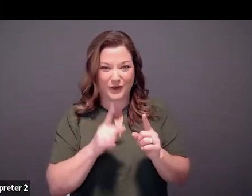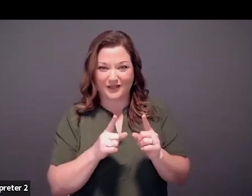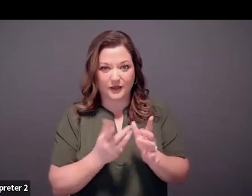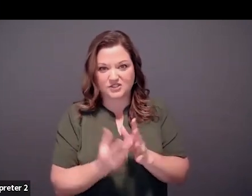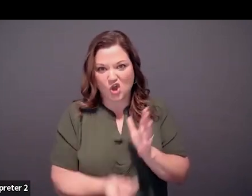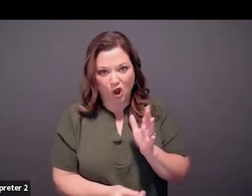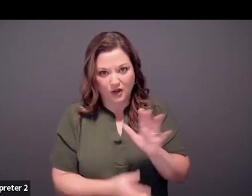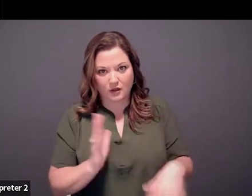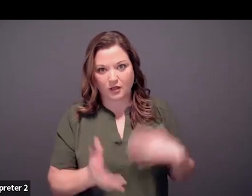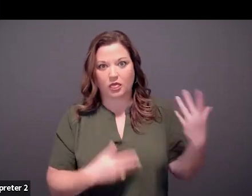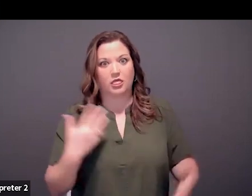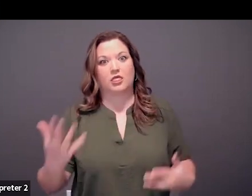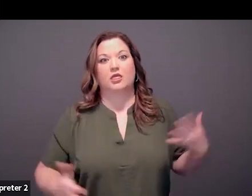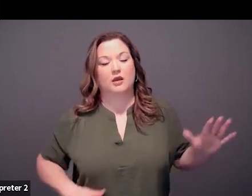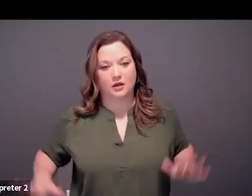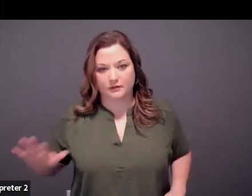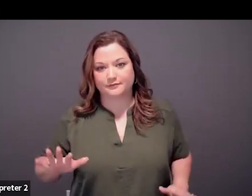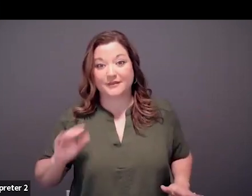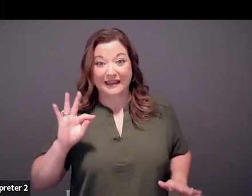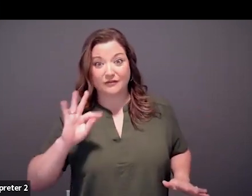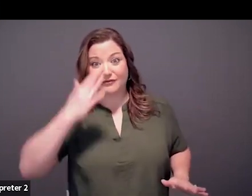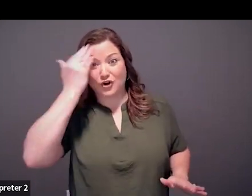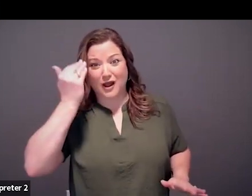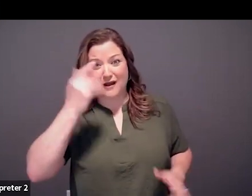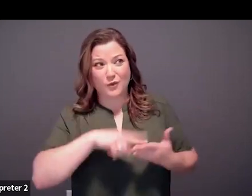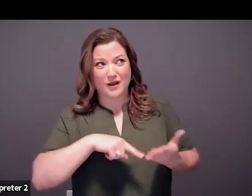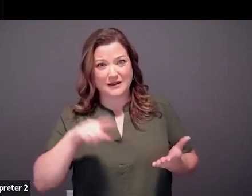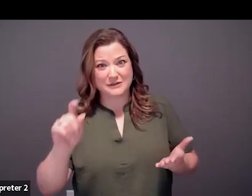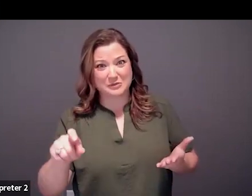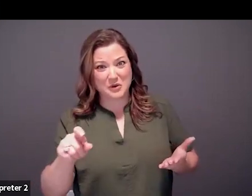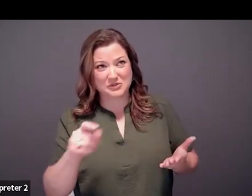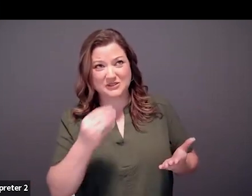And so you then-- if you forgot what you're entering into it